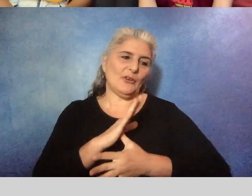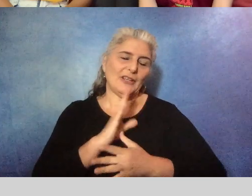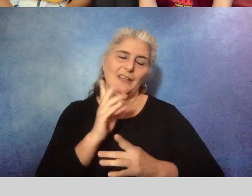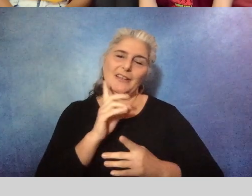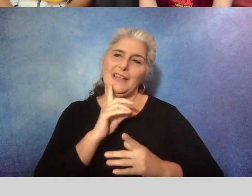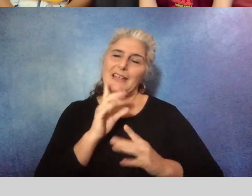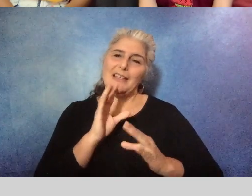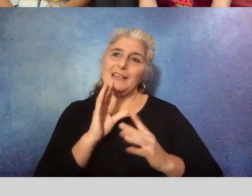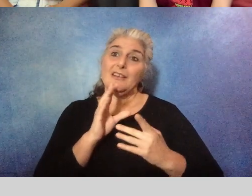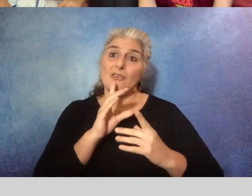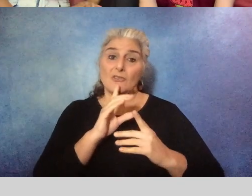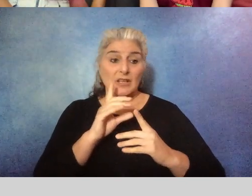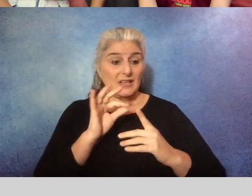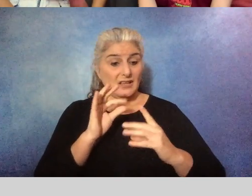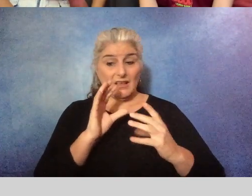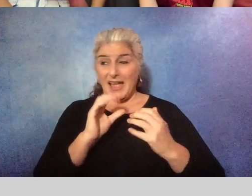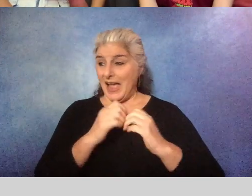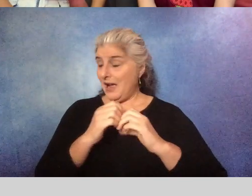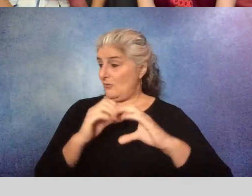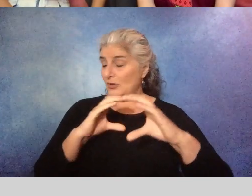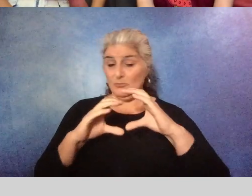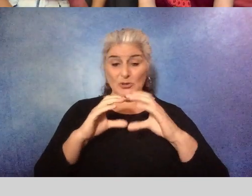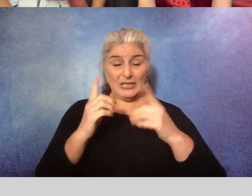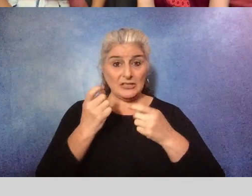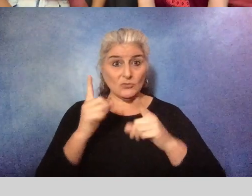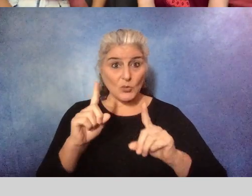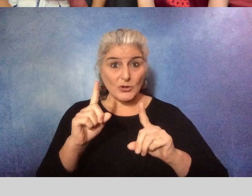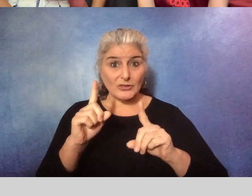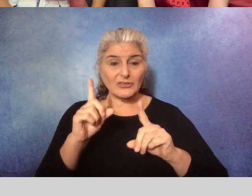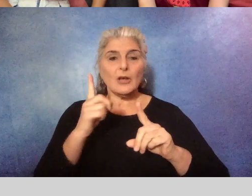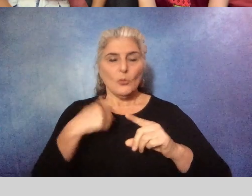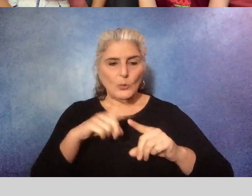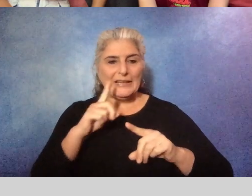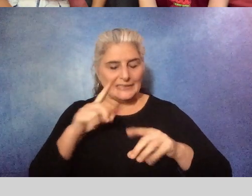but to have that working, we have to enable it to happen